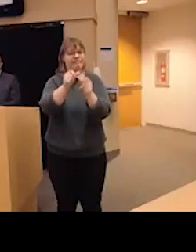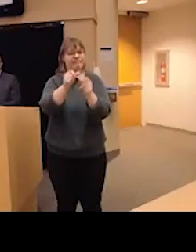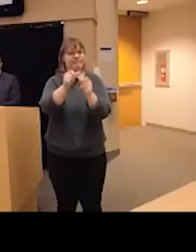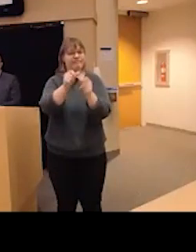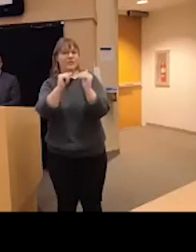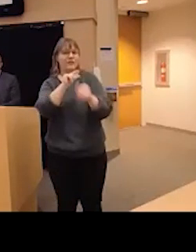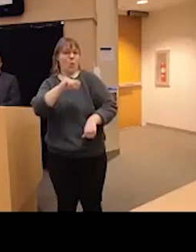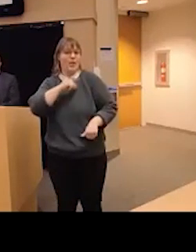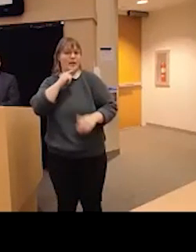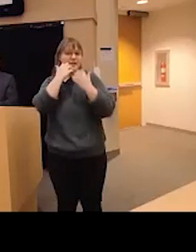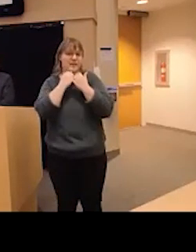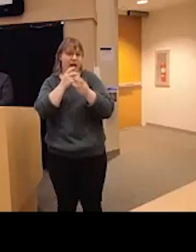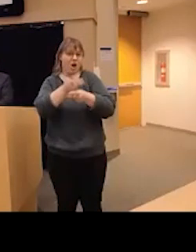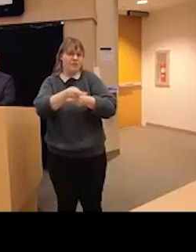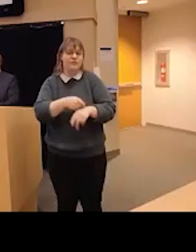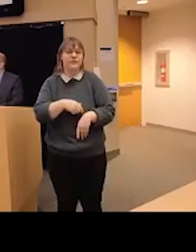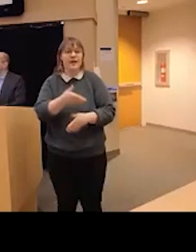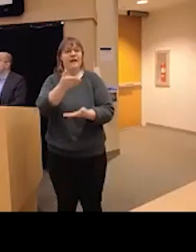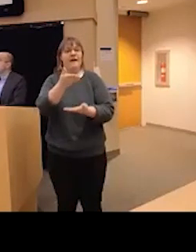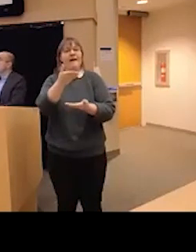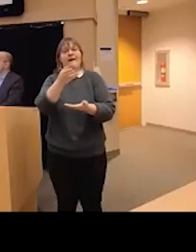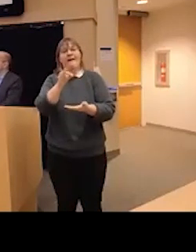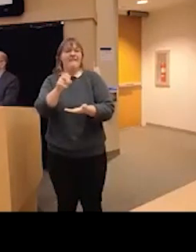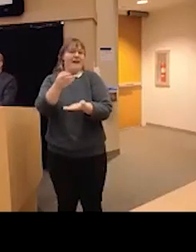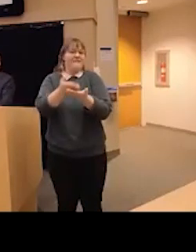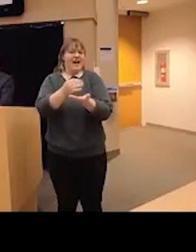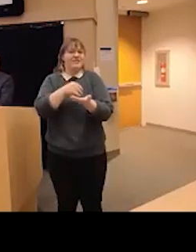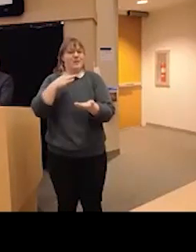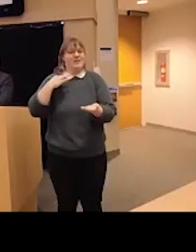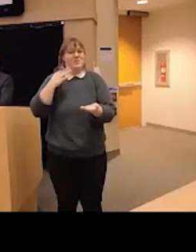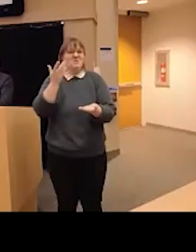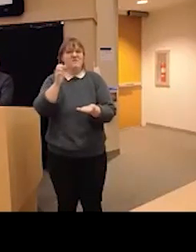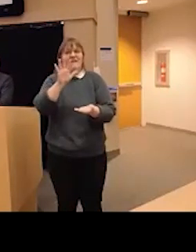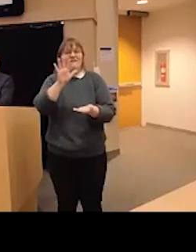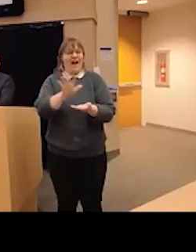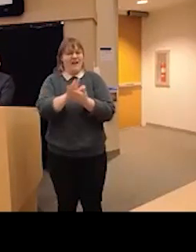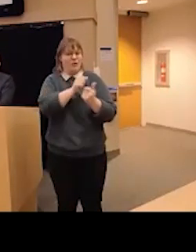of care so a few fun facts about Pittsburgh you know it's about a 5 hour drive from here um and